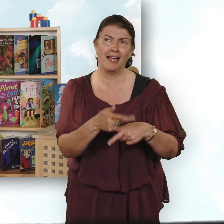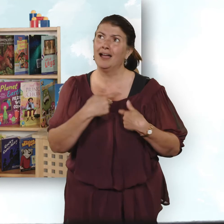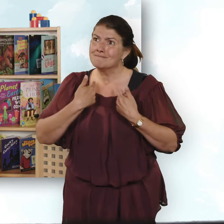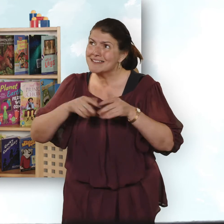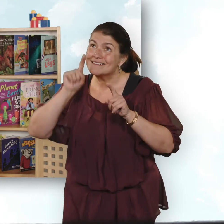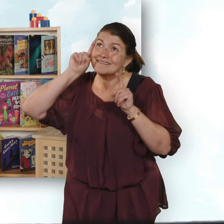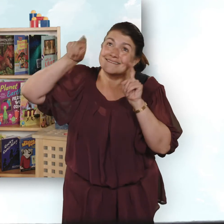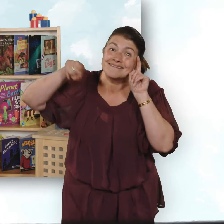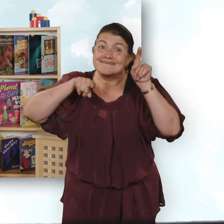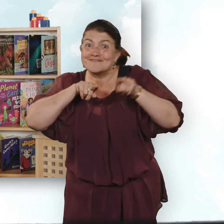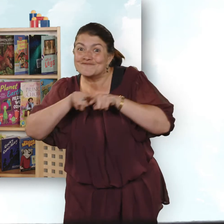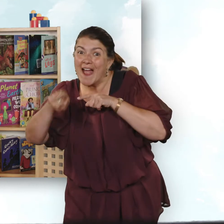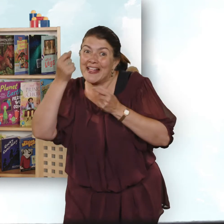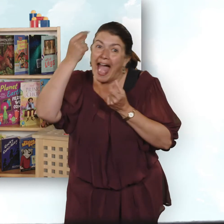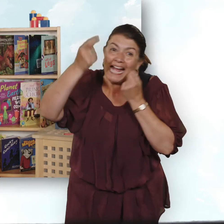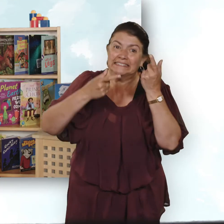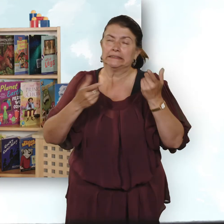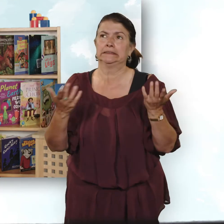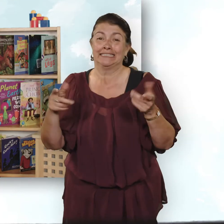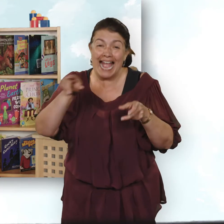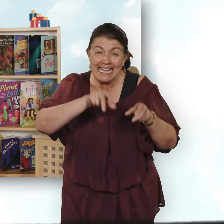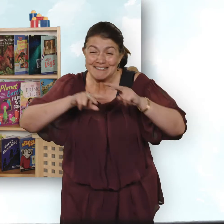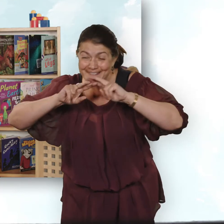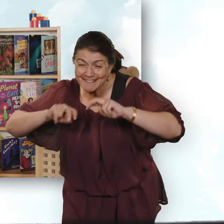“We were trying to invent useful things,” said Millie.